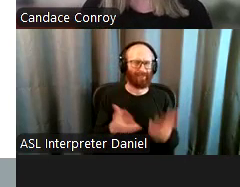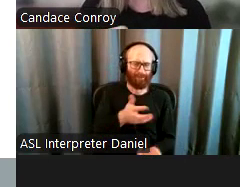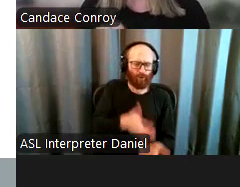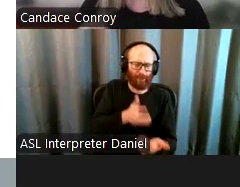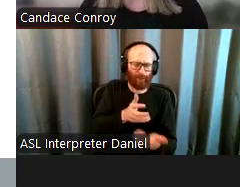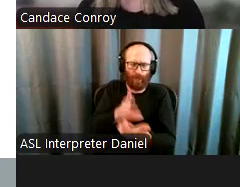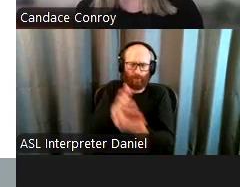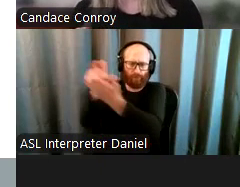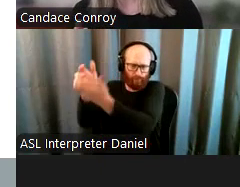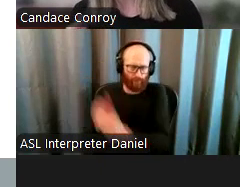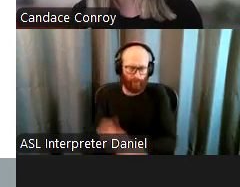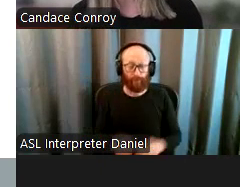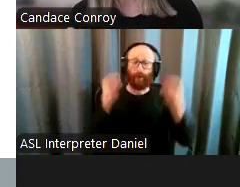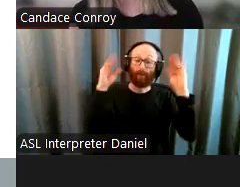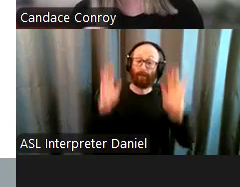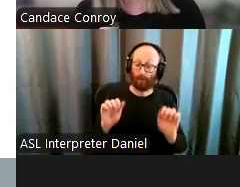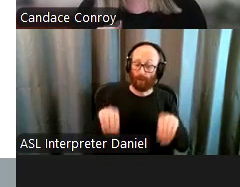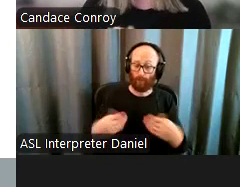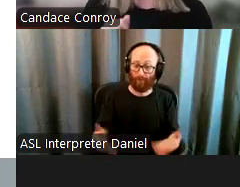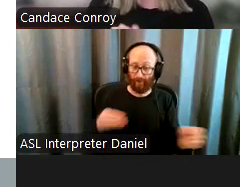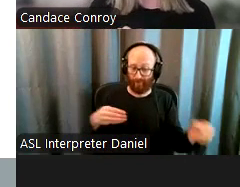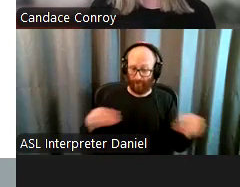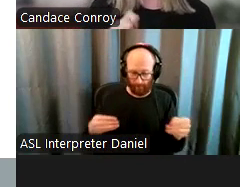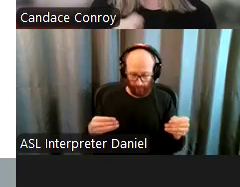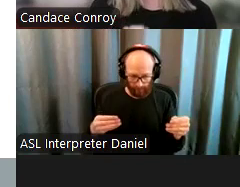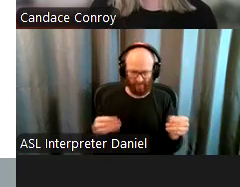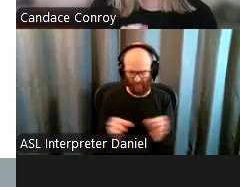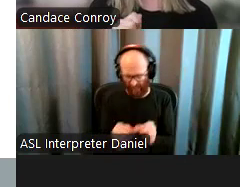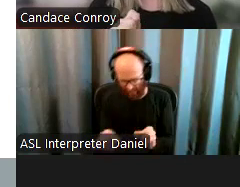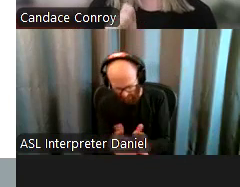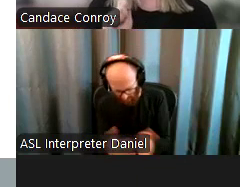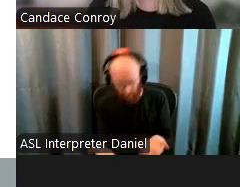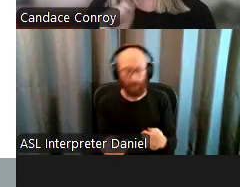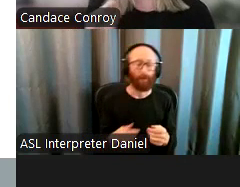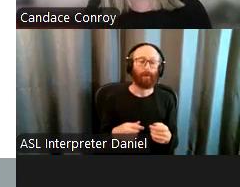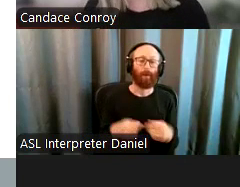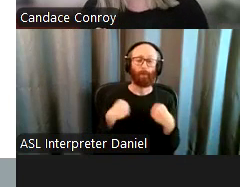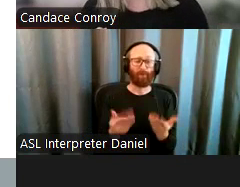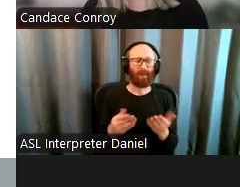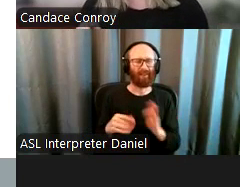provide flexibility. There's that language again. By providing the sample with the least text next;